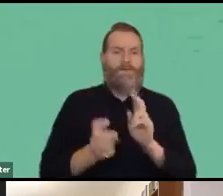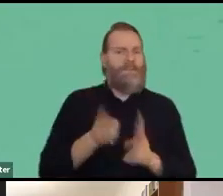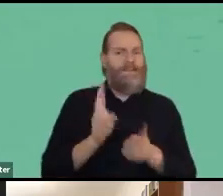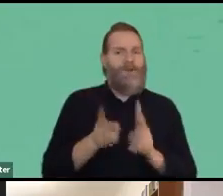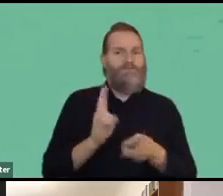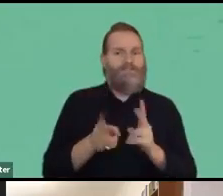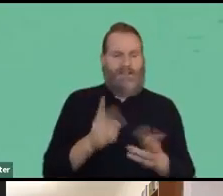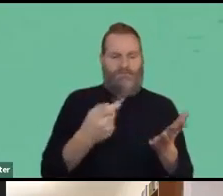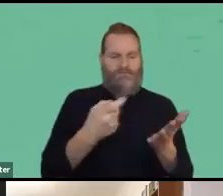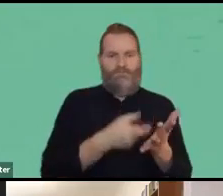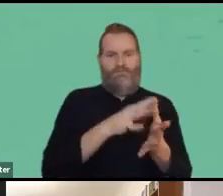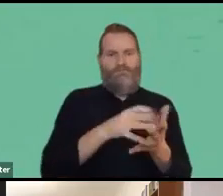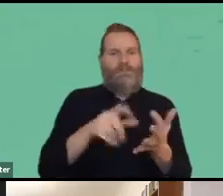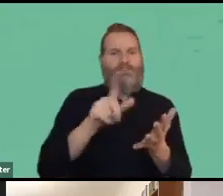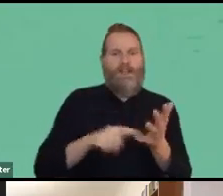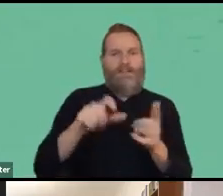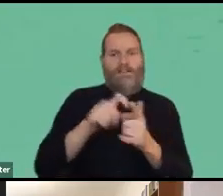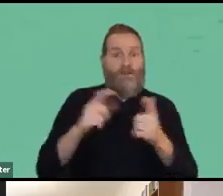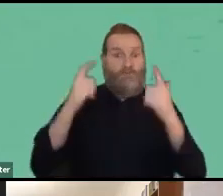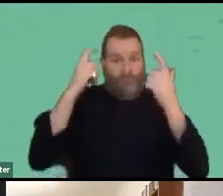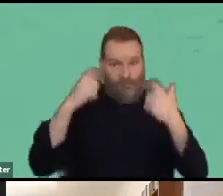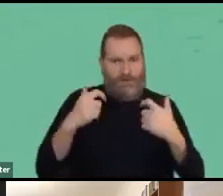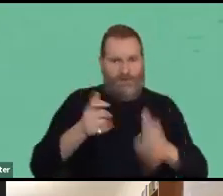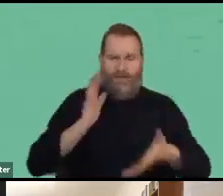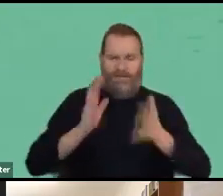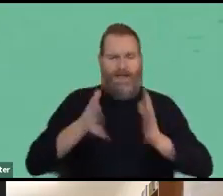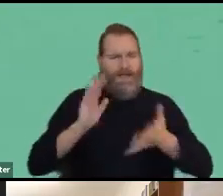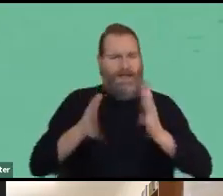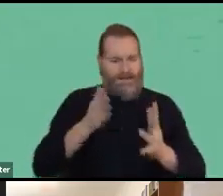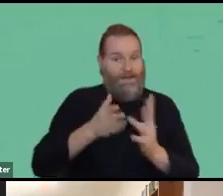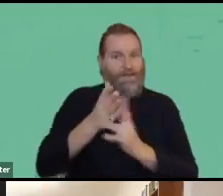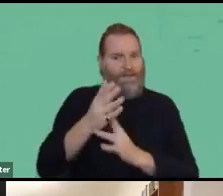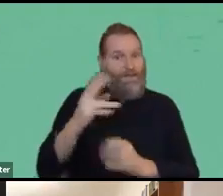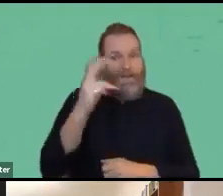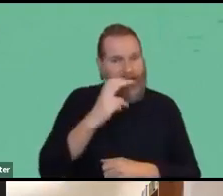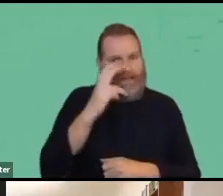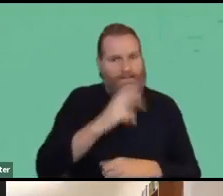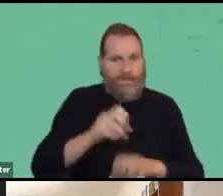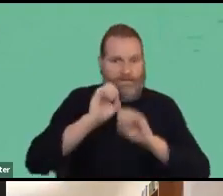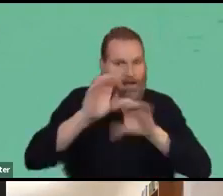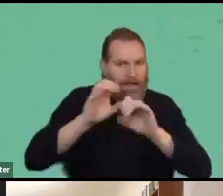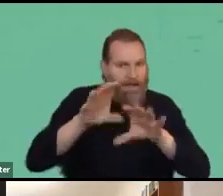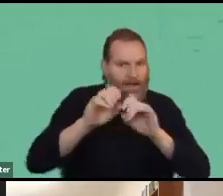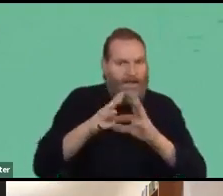sterling job keeping up with the speakers and making sure that this event is as accessible